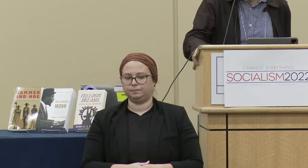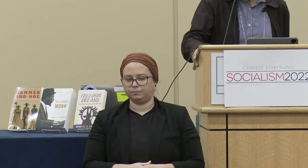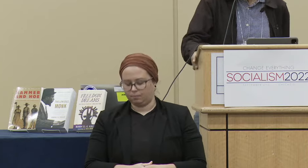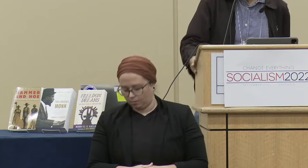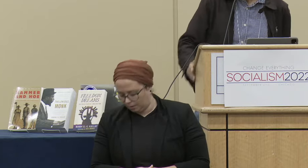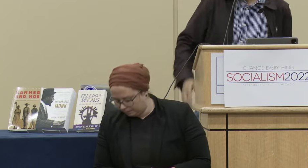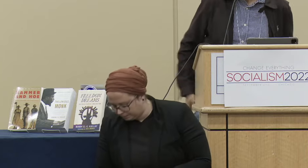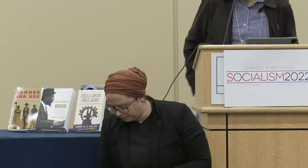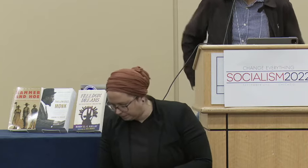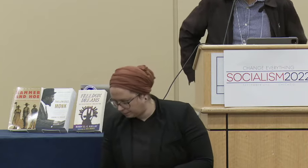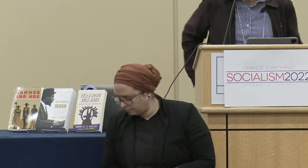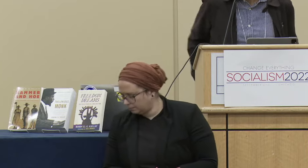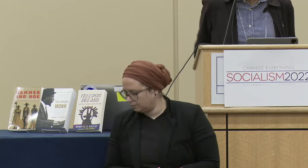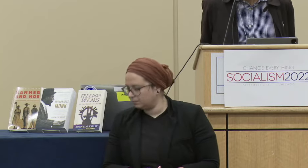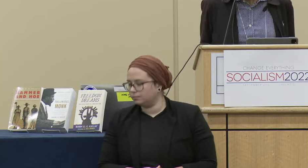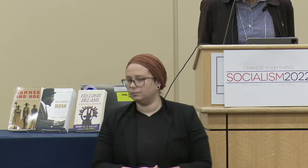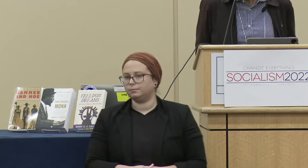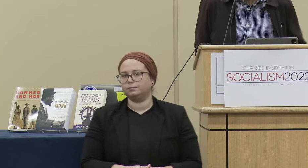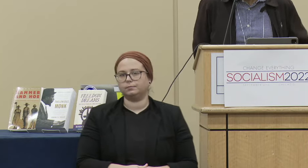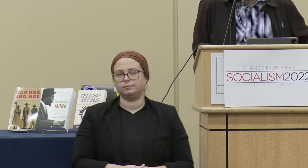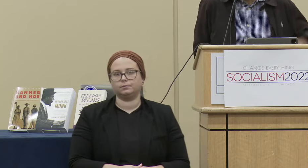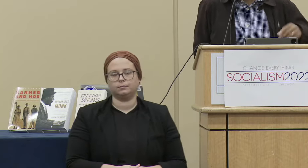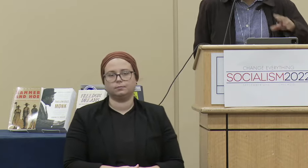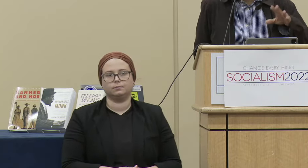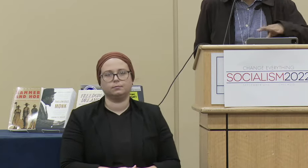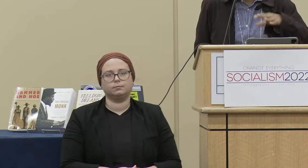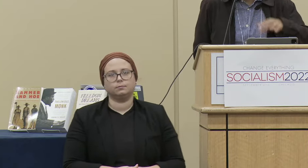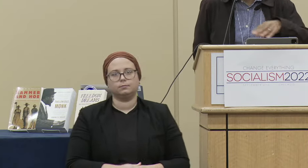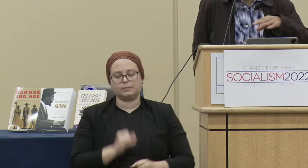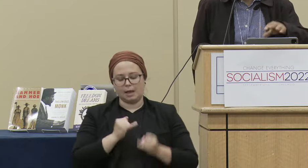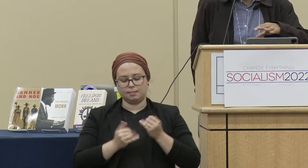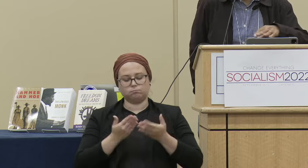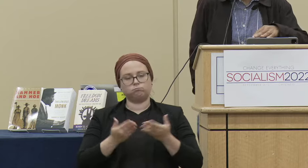relationship to the class, you know . And one last thing I'll